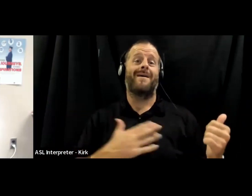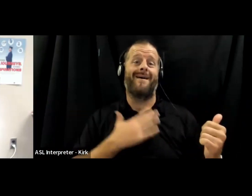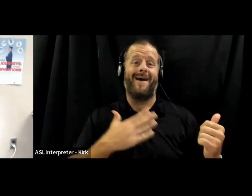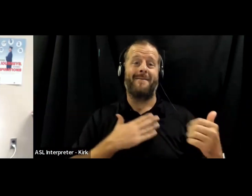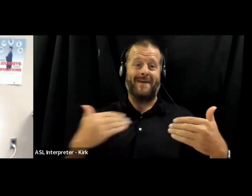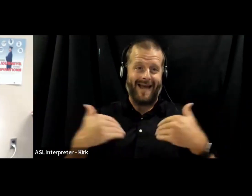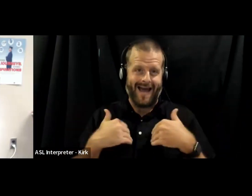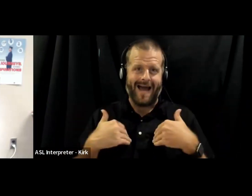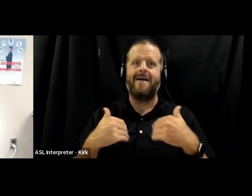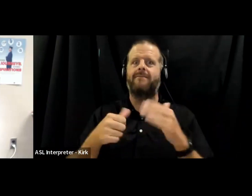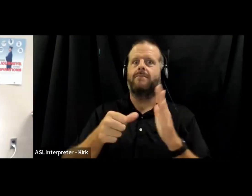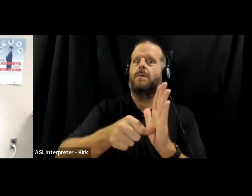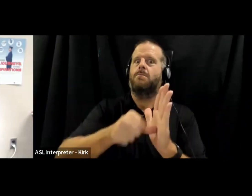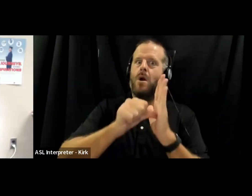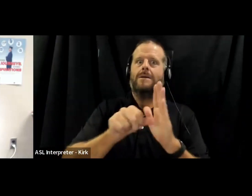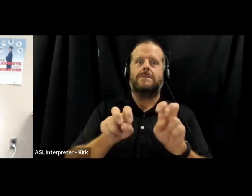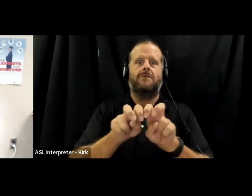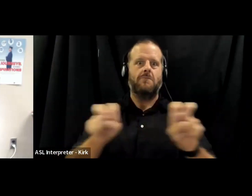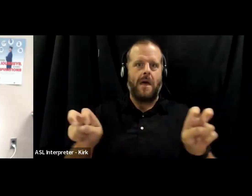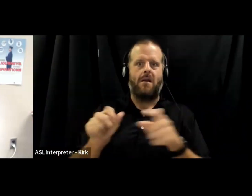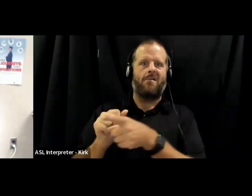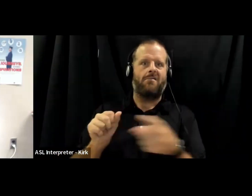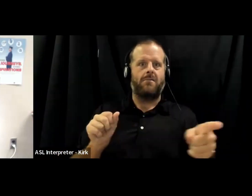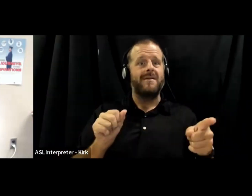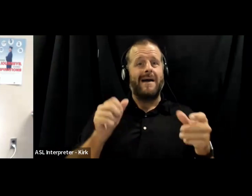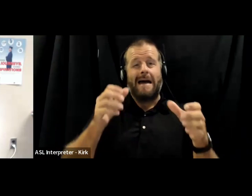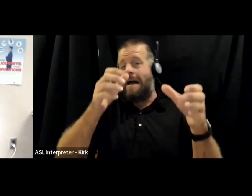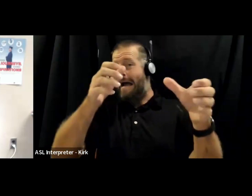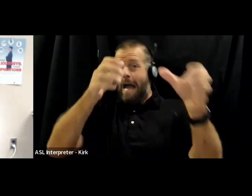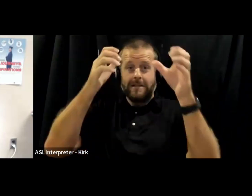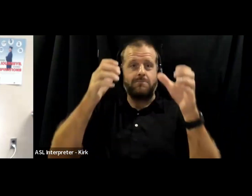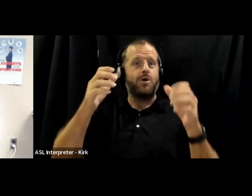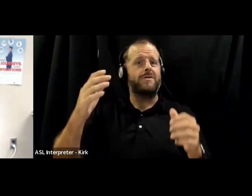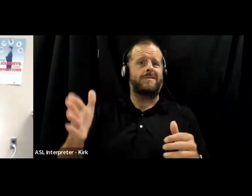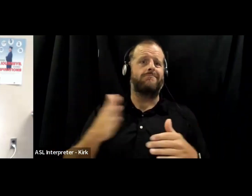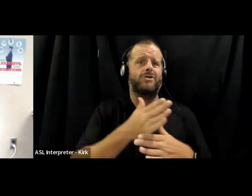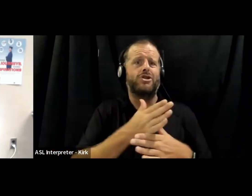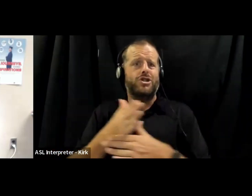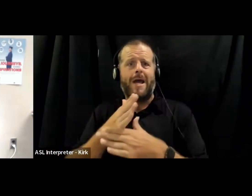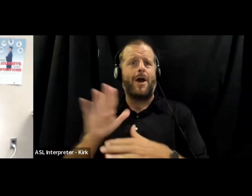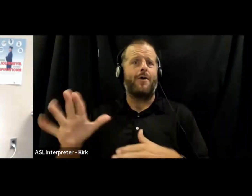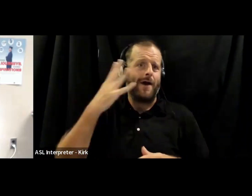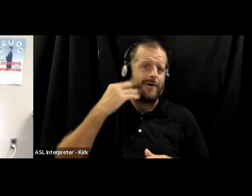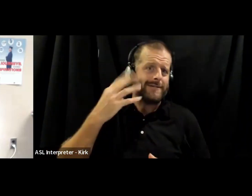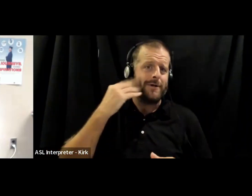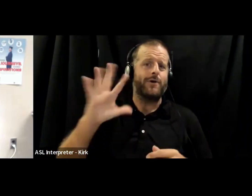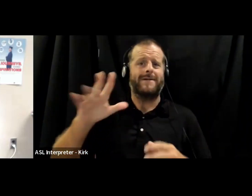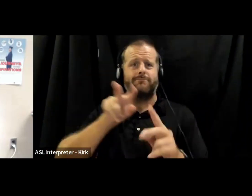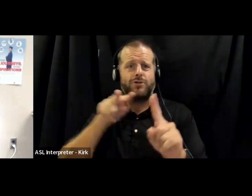impressive panel of experts who are ready to share their experience and perspectives on how